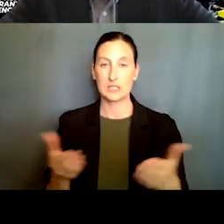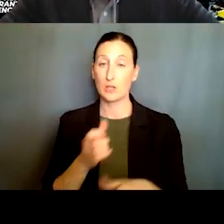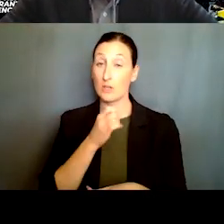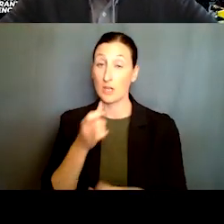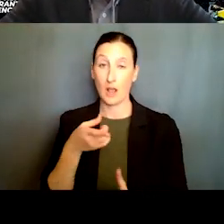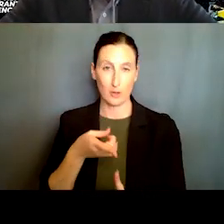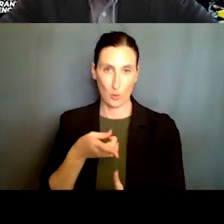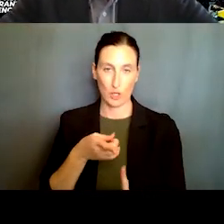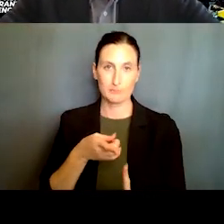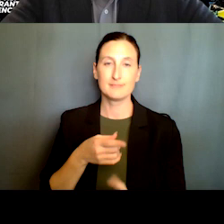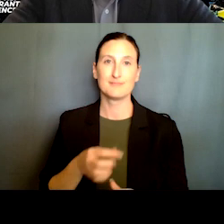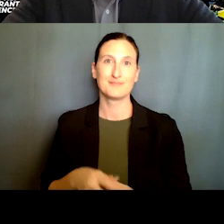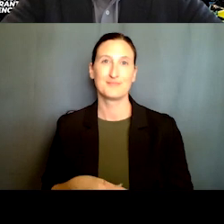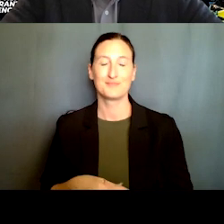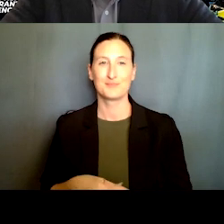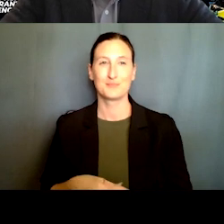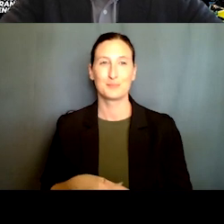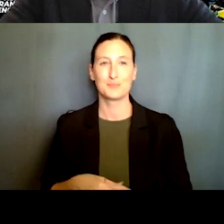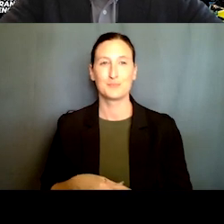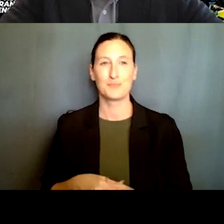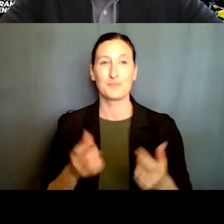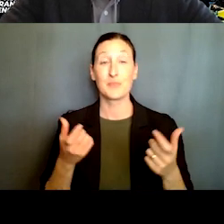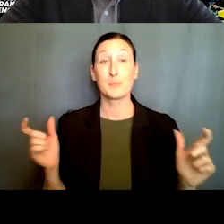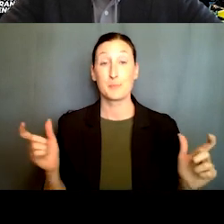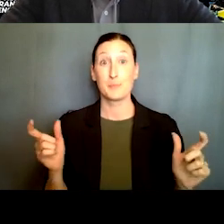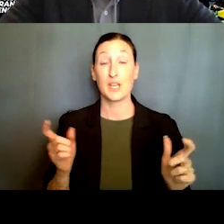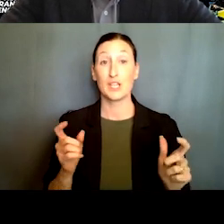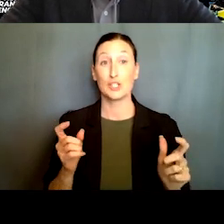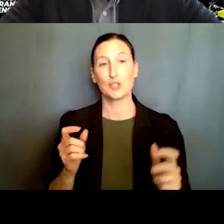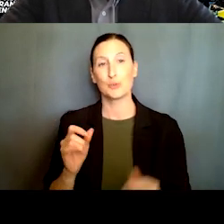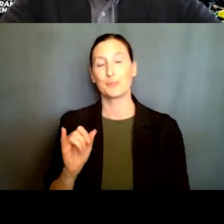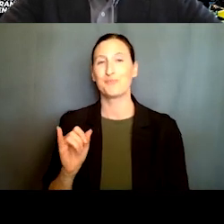not the core is major research instrumentation.